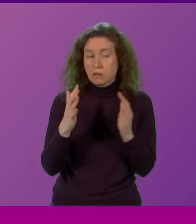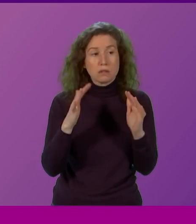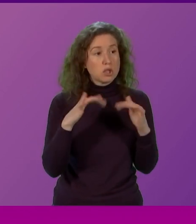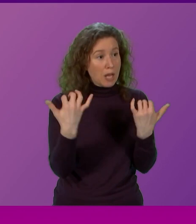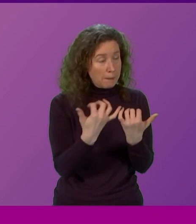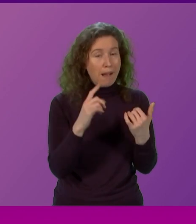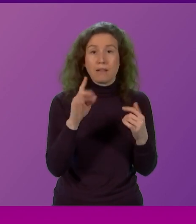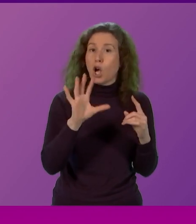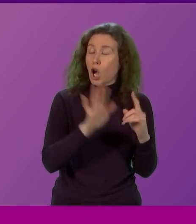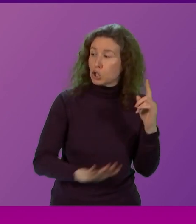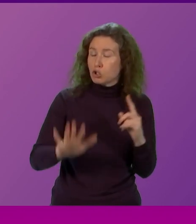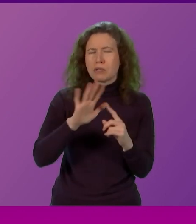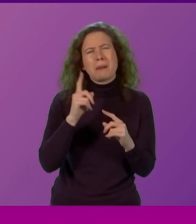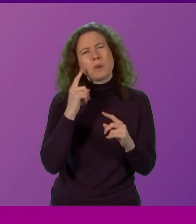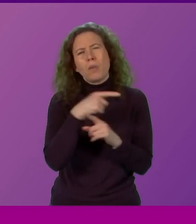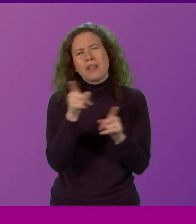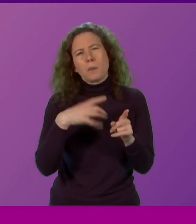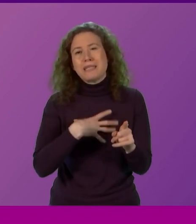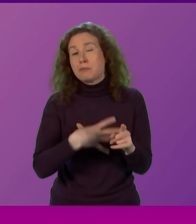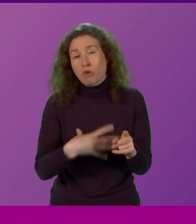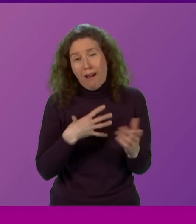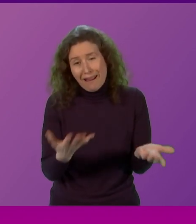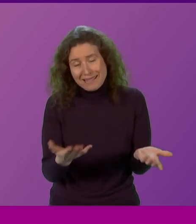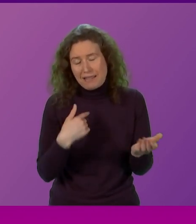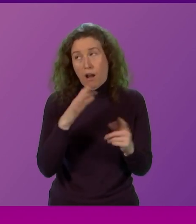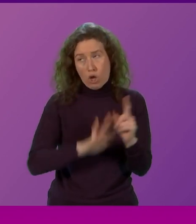I am not sure that it will come as any surprise to the country.